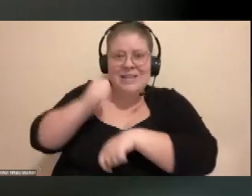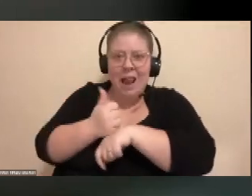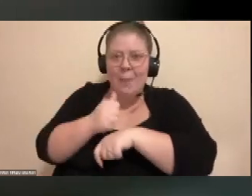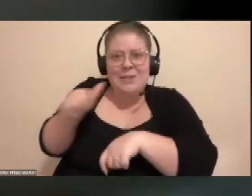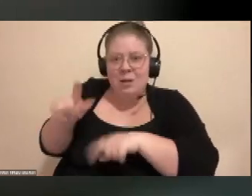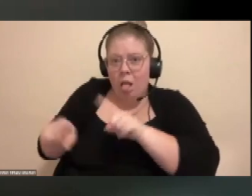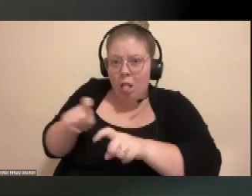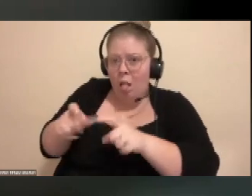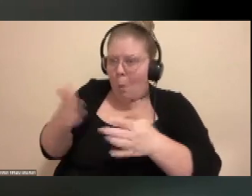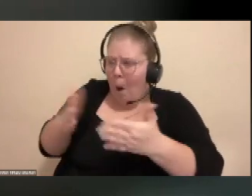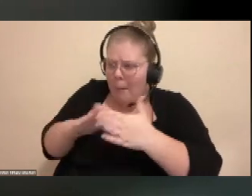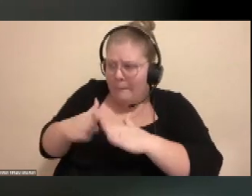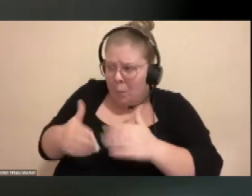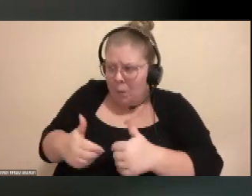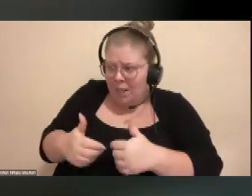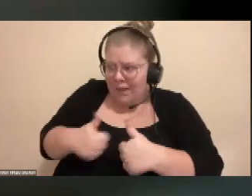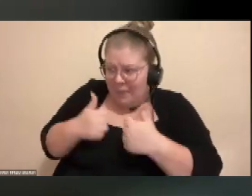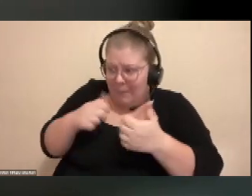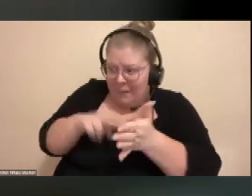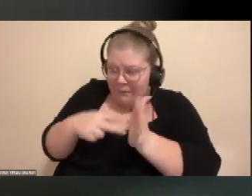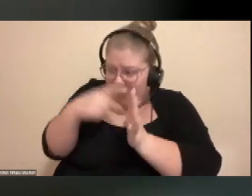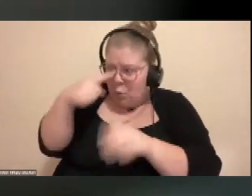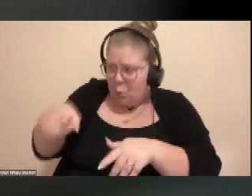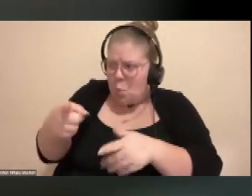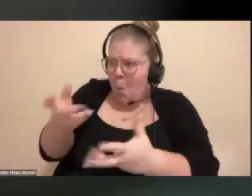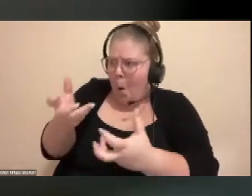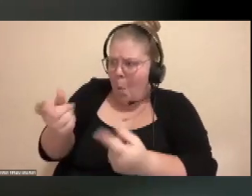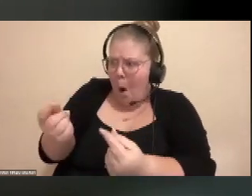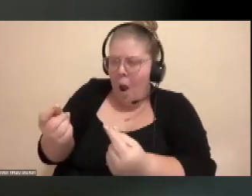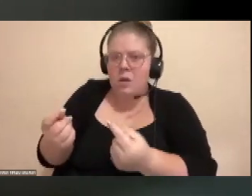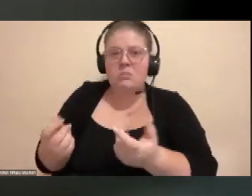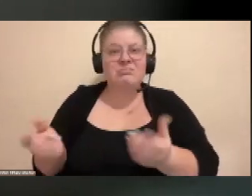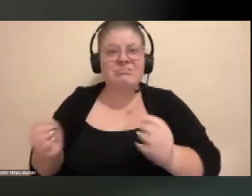In California, there's this huge disparity in purchase of